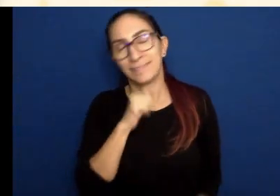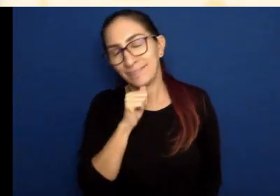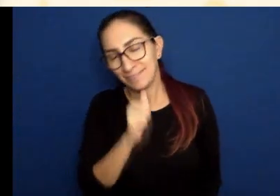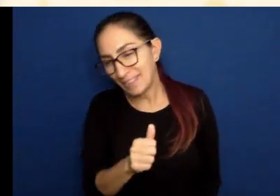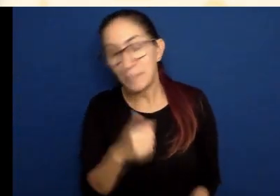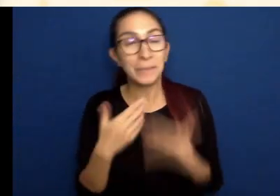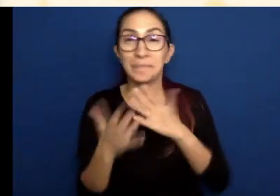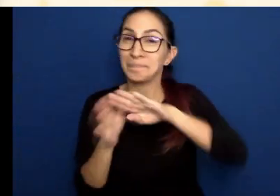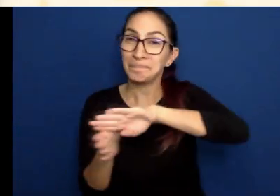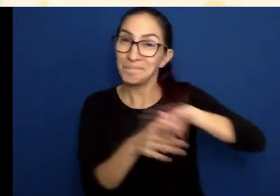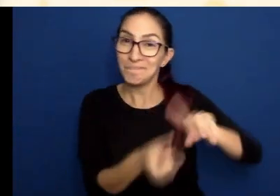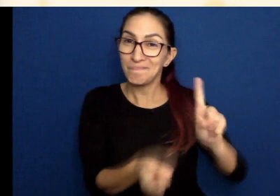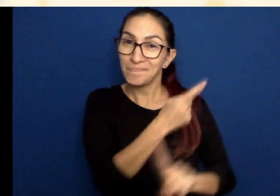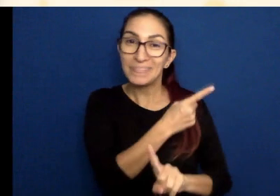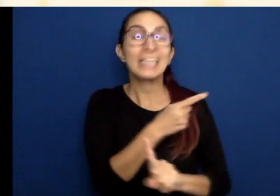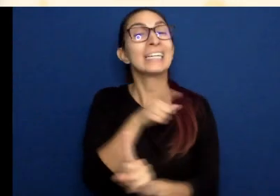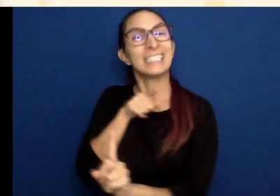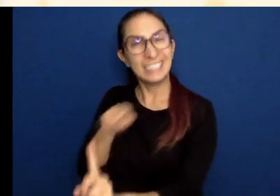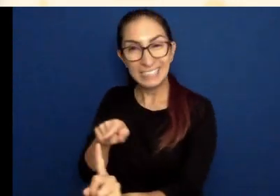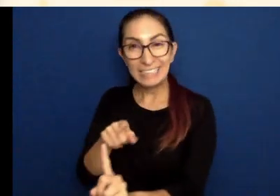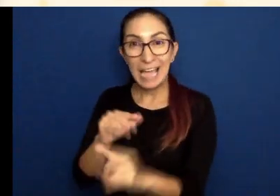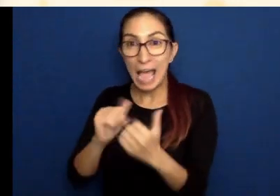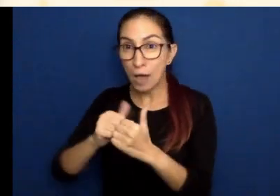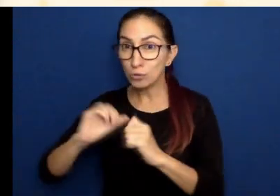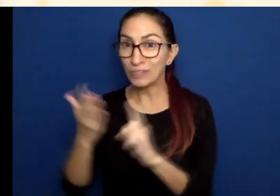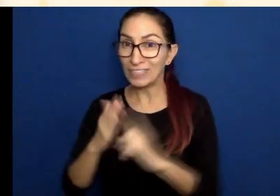Basically, I would suggest that what we intend to do,